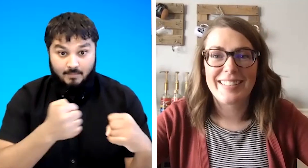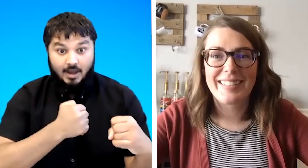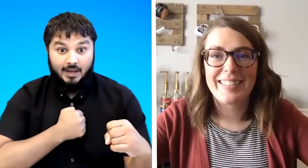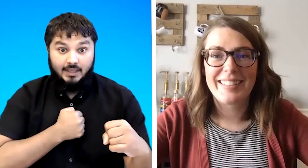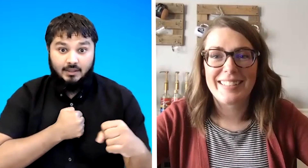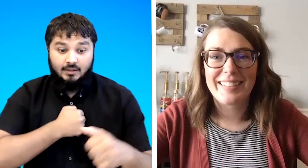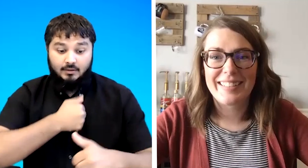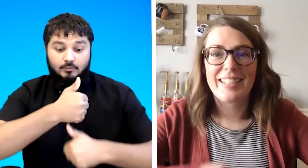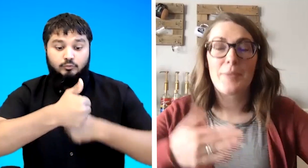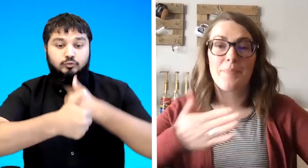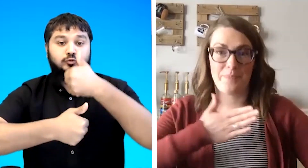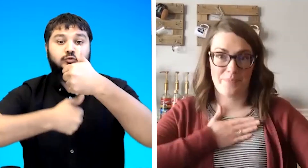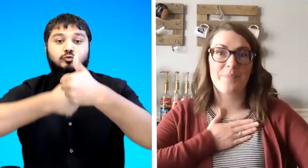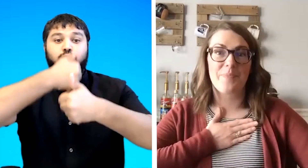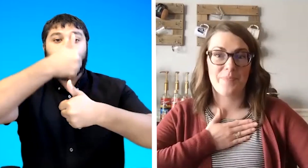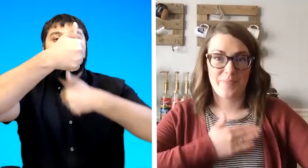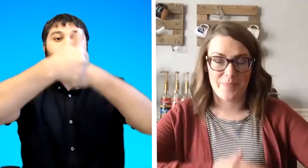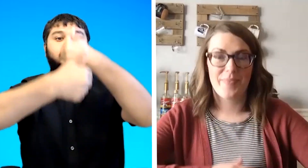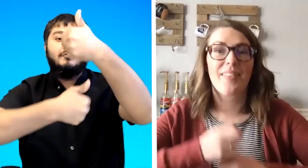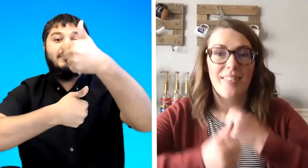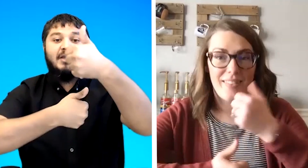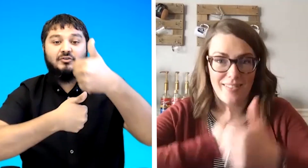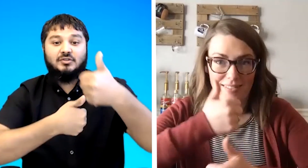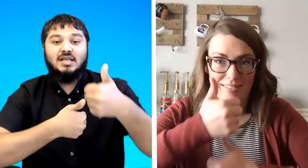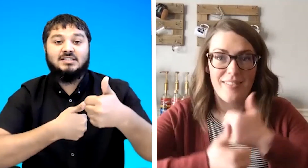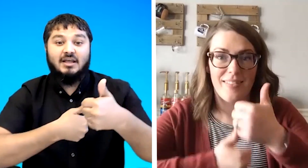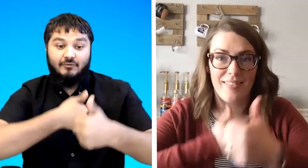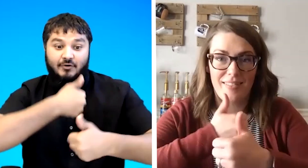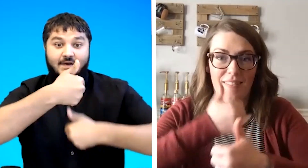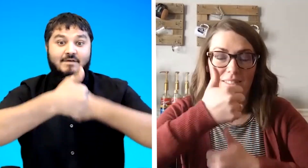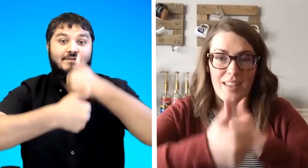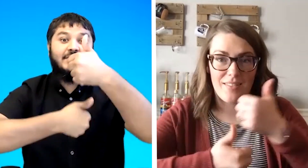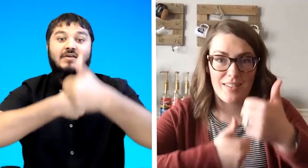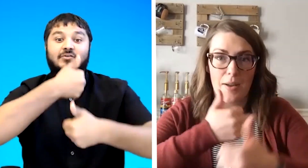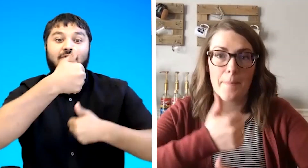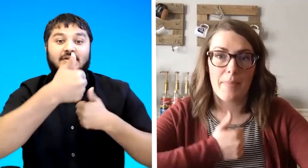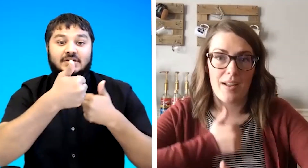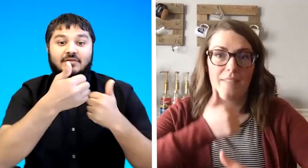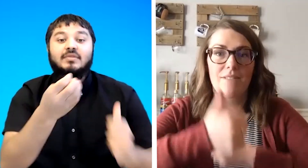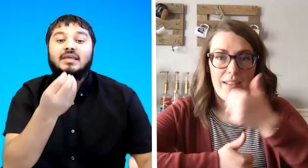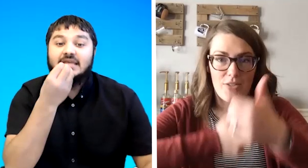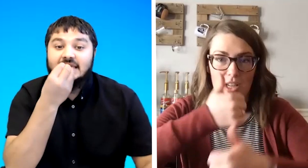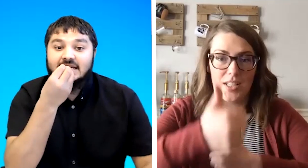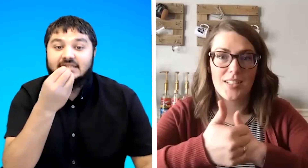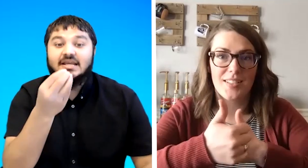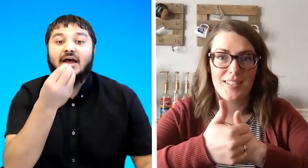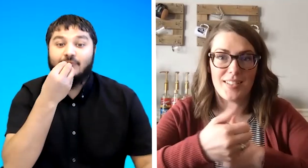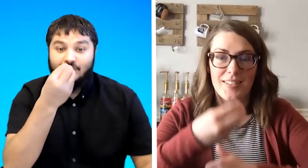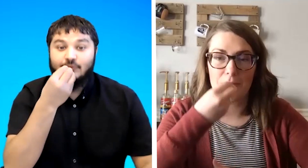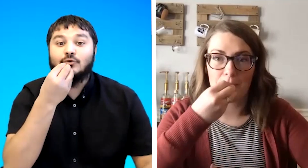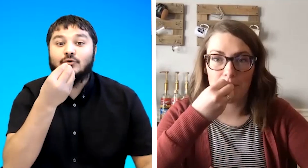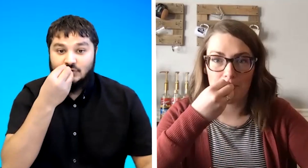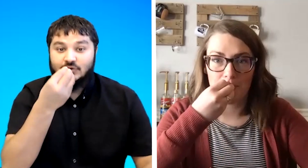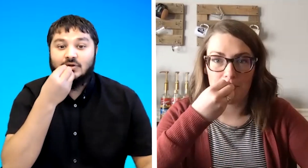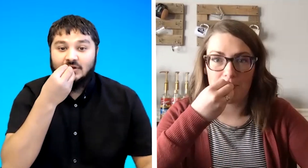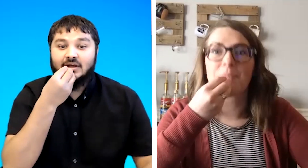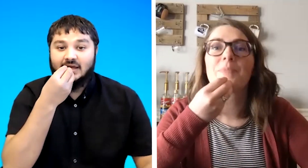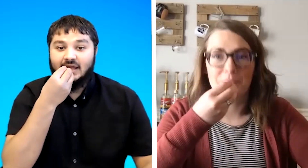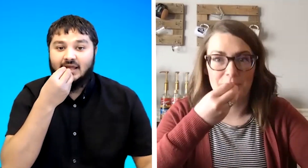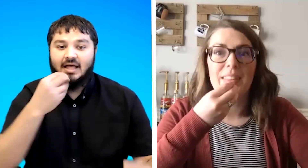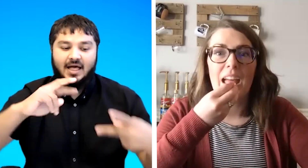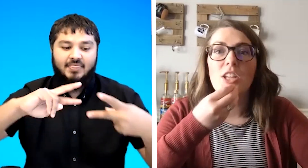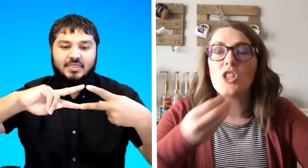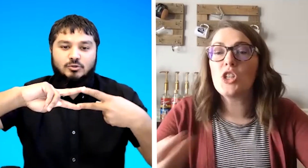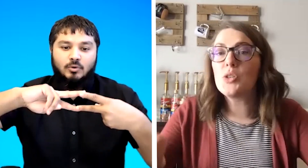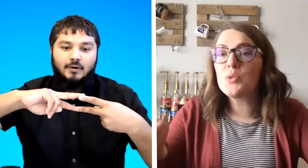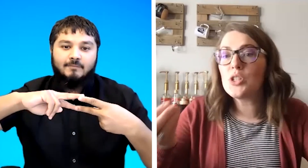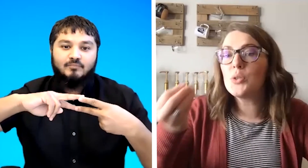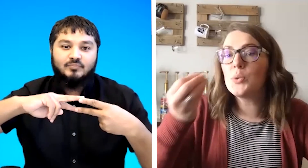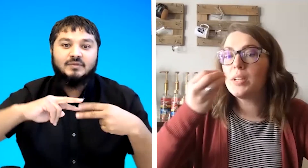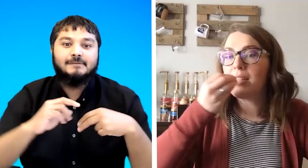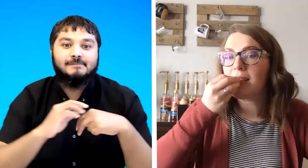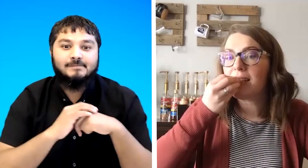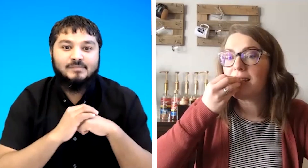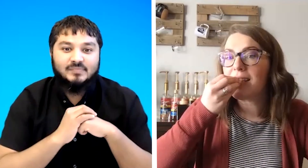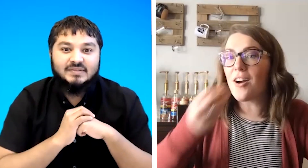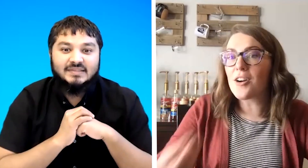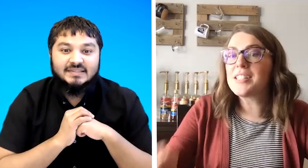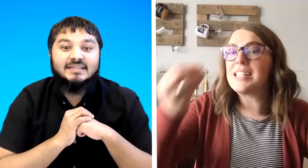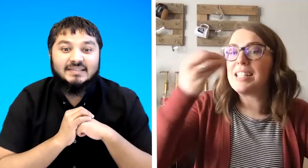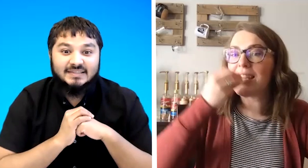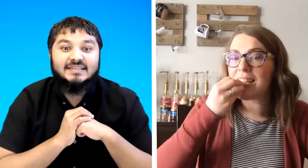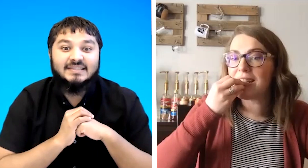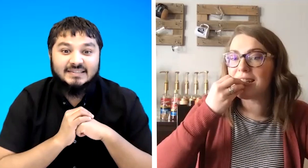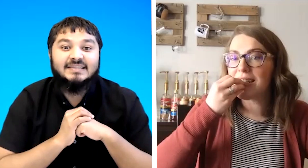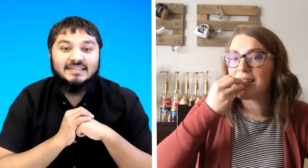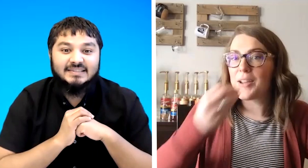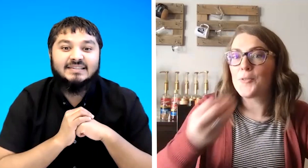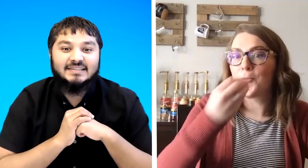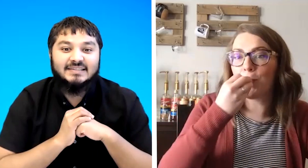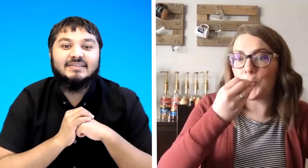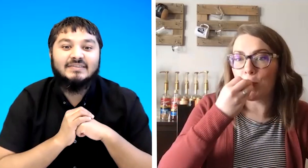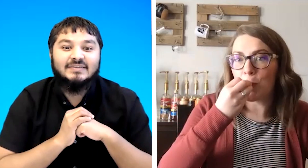my favorite so that's a sign for favorite eat and food okay do you do ours is eat food